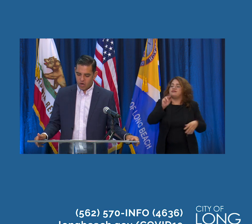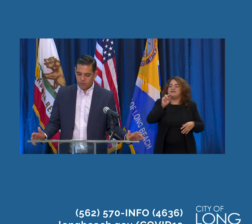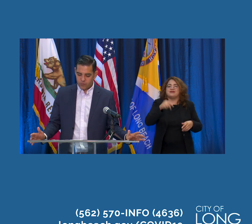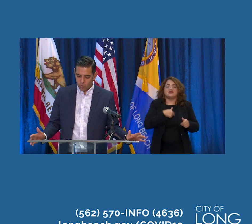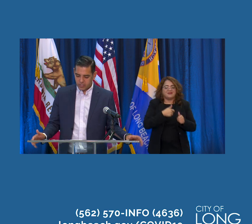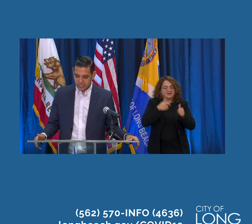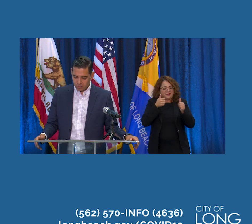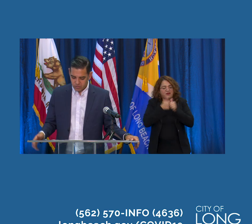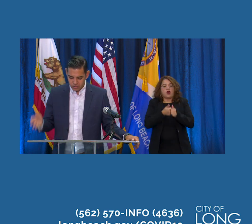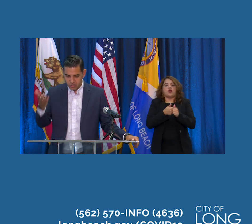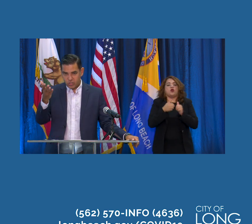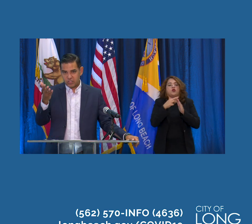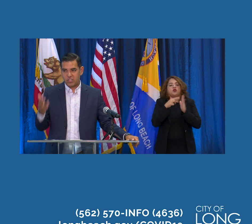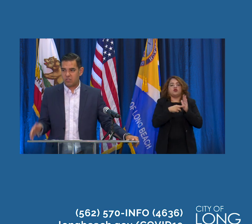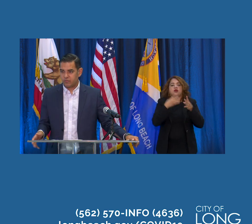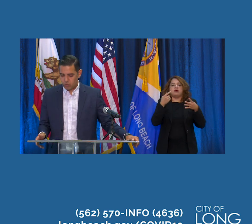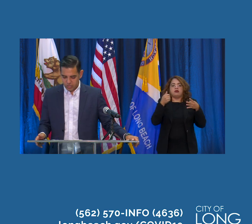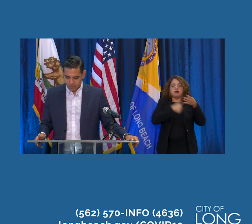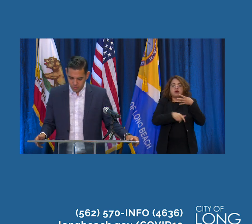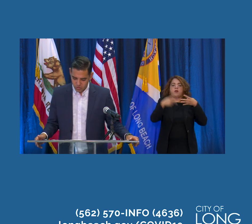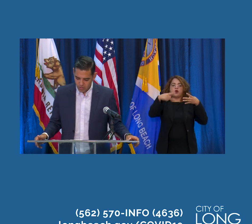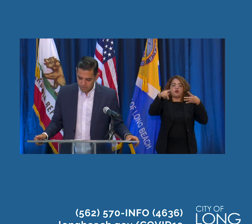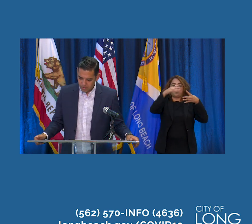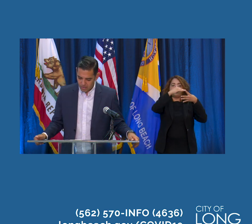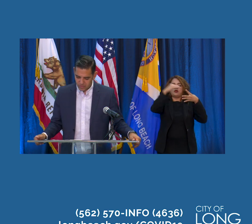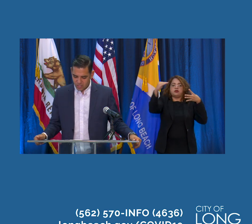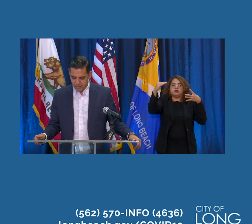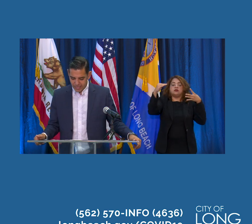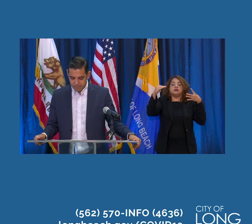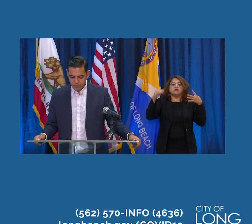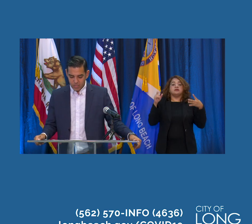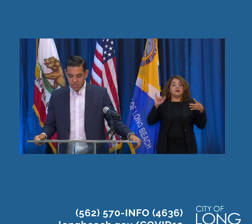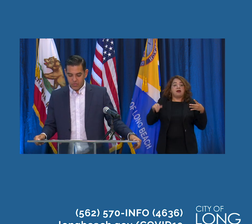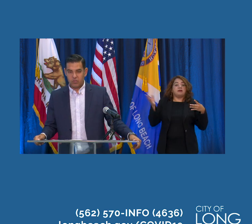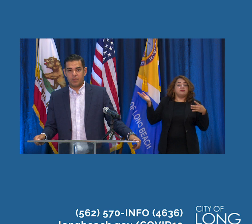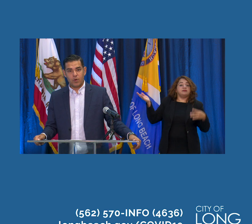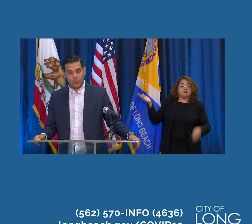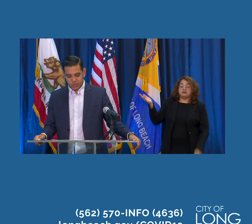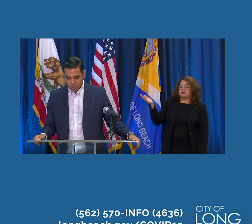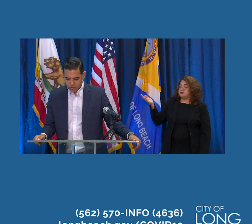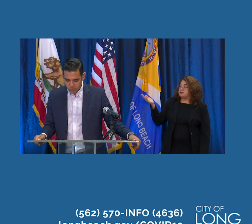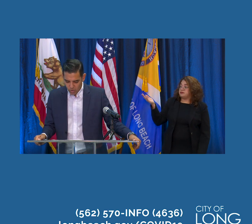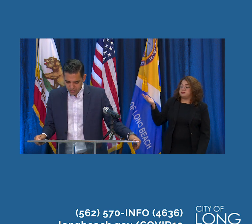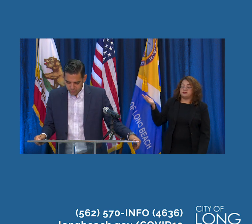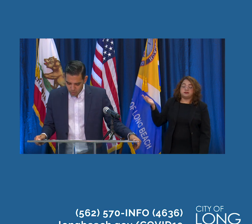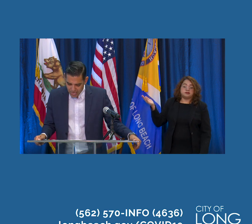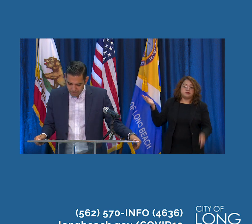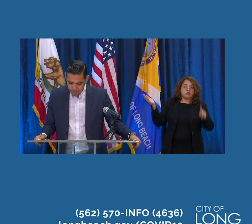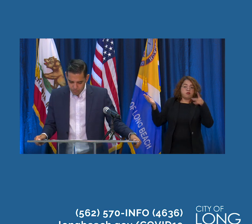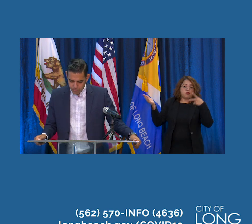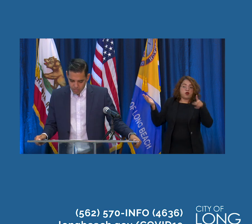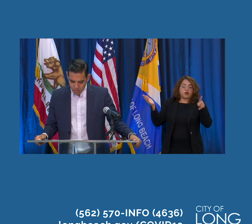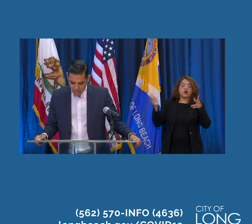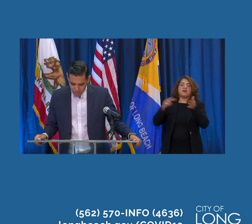There are four tiers and as you can see in this first image that's coming up, there is the purple tier, which is widespread.